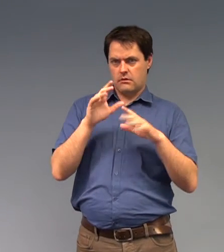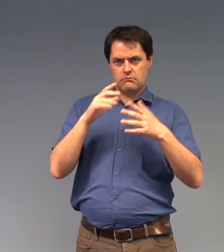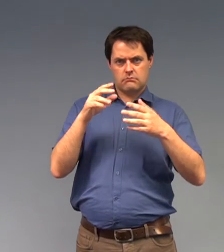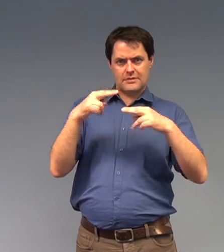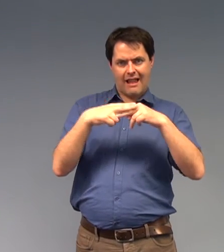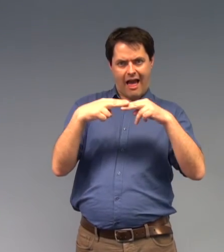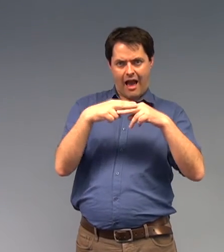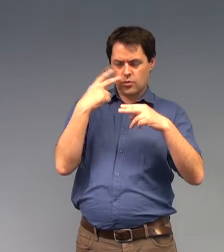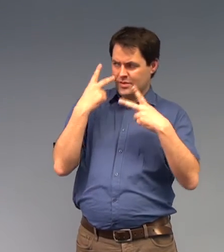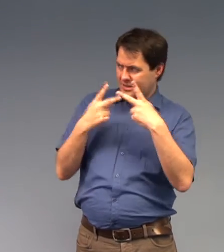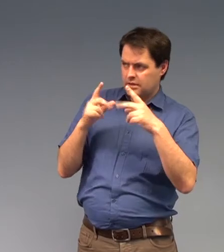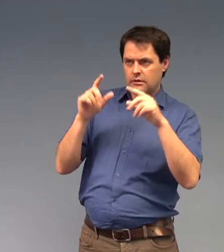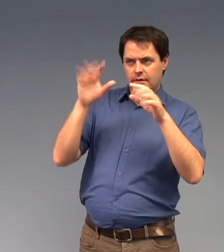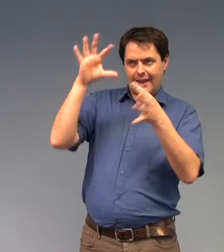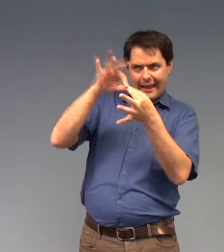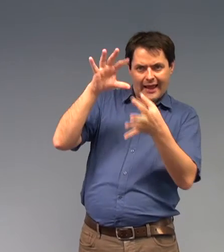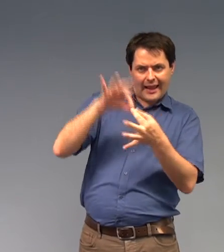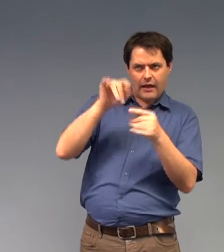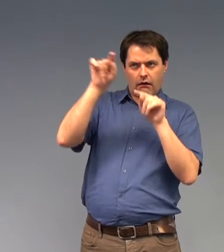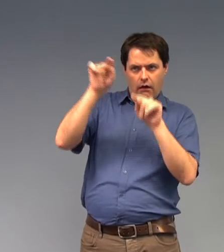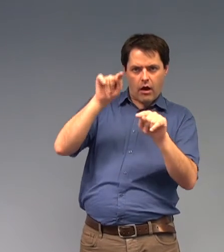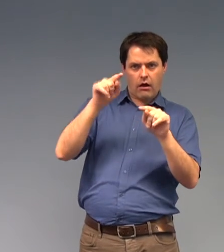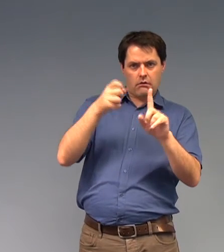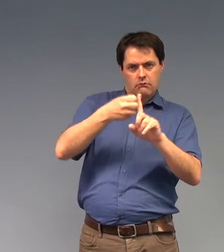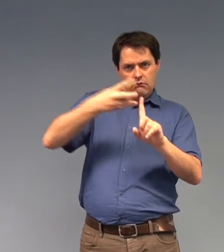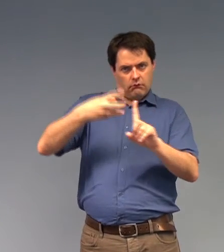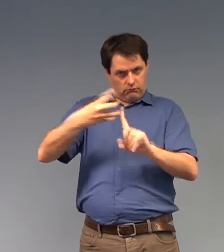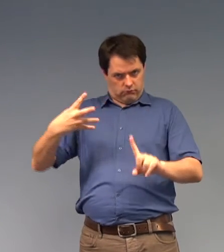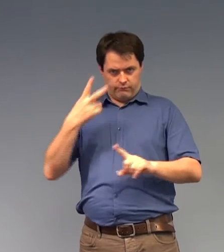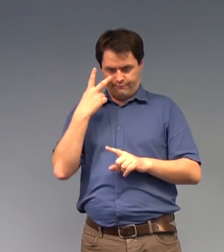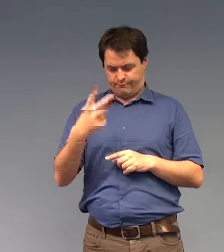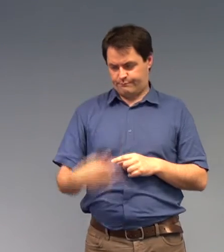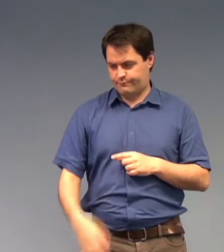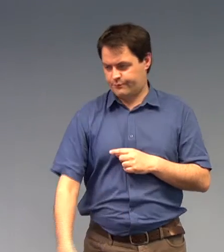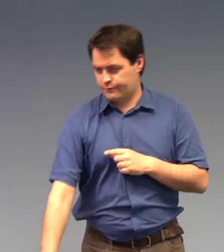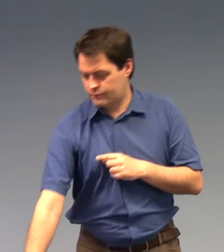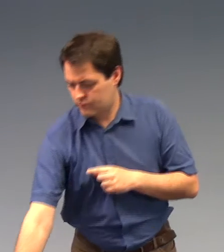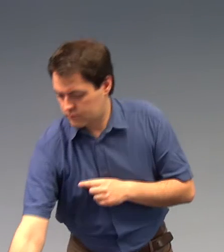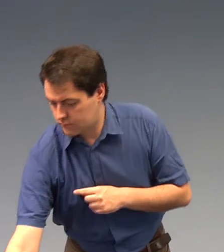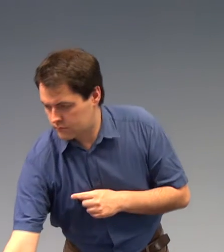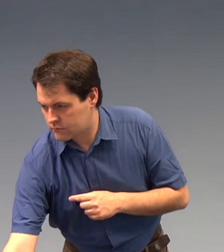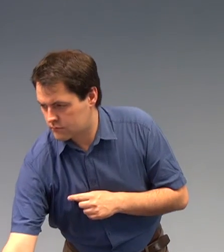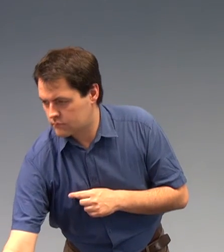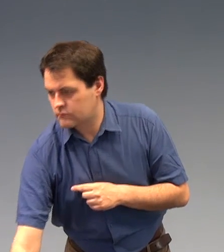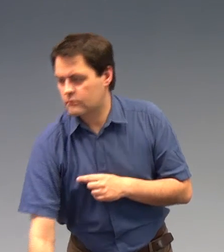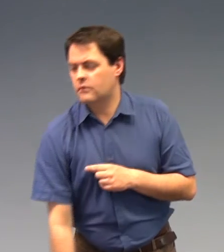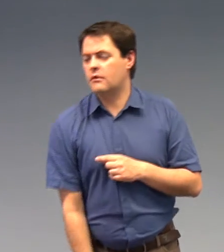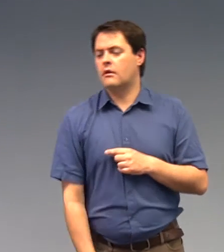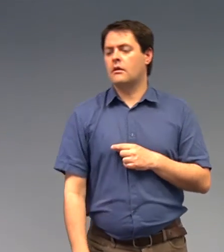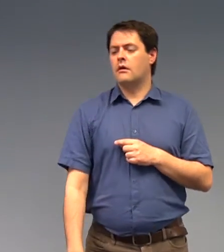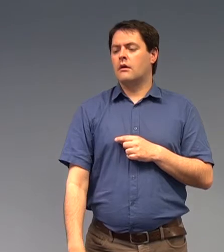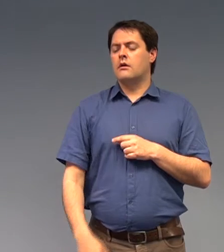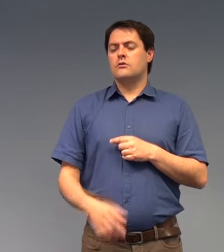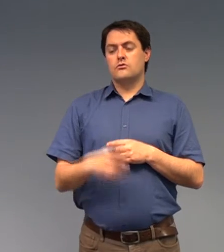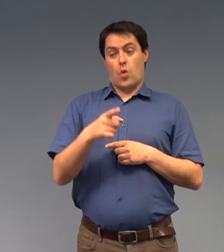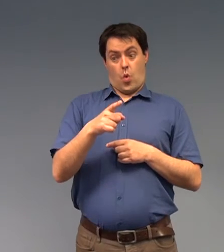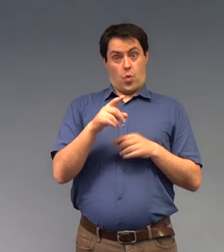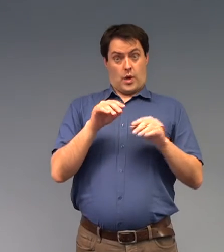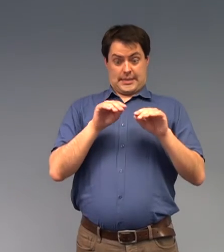If you look at the PowerPoint slides, you'll see that I've highlighted some things in orange text and they show the enrichment.